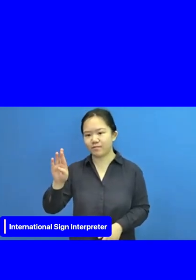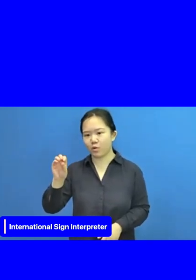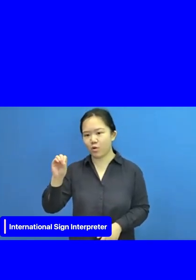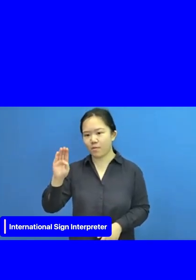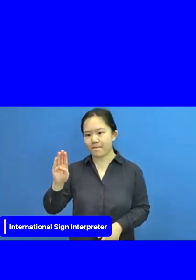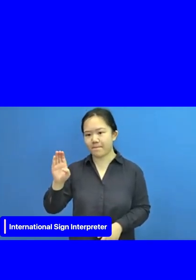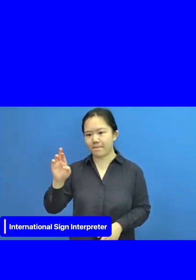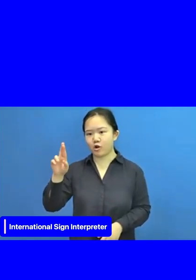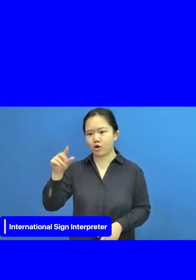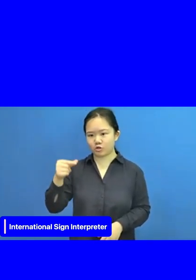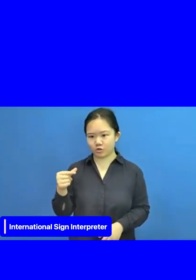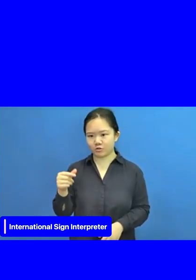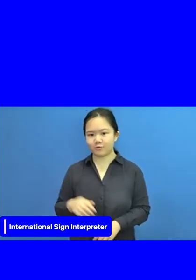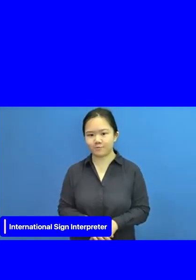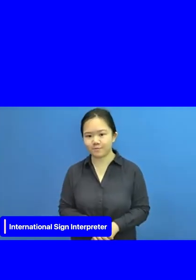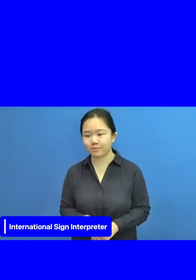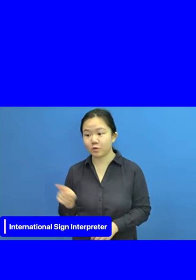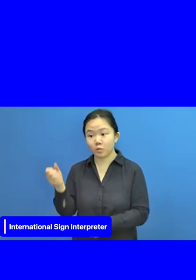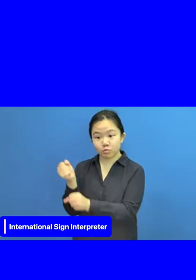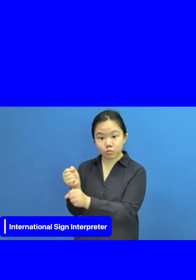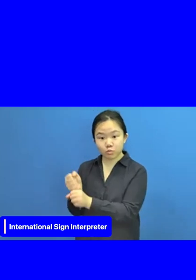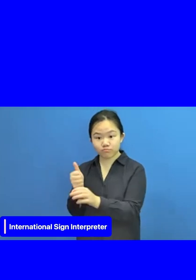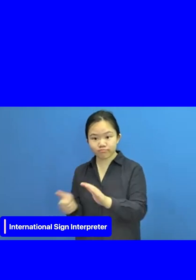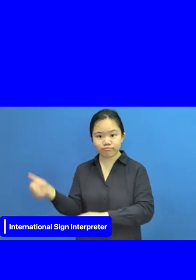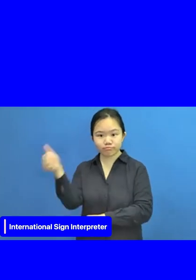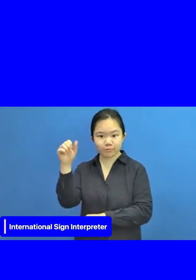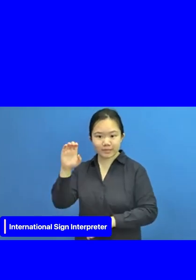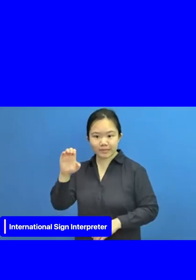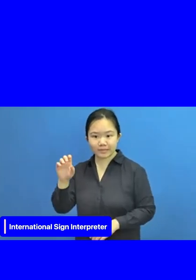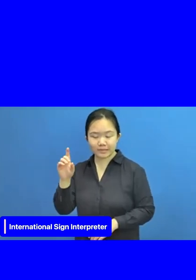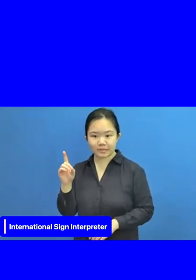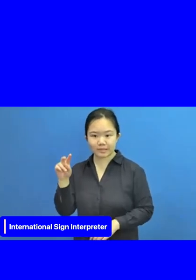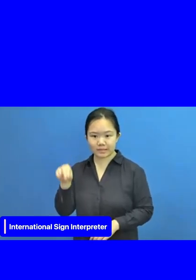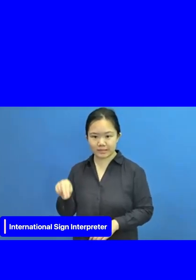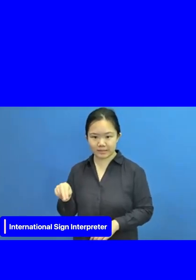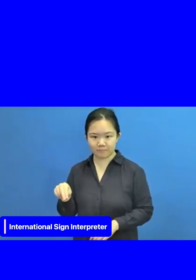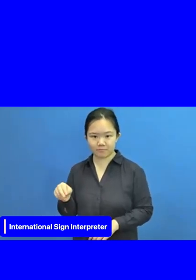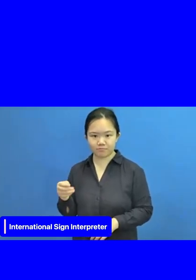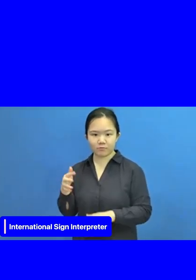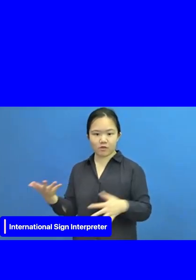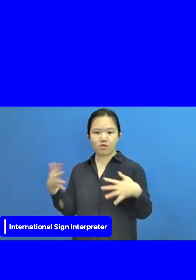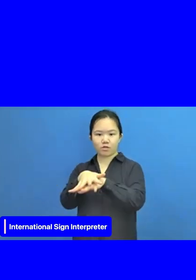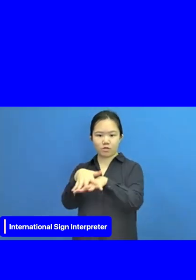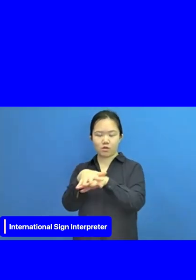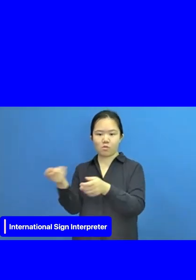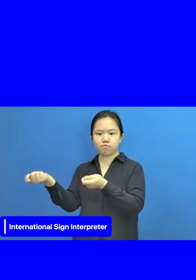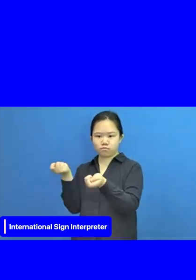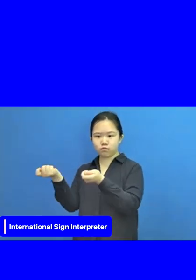This is how it is to have a home office with sick kids and thank you Joris for the introduction.